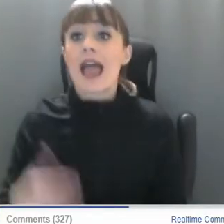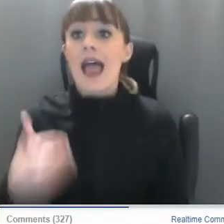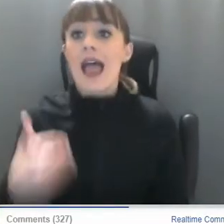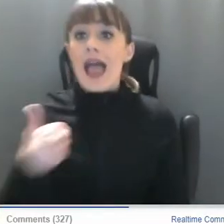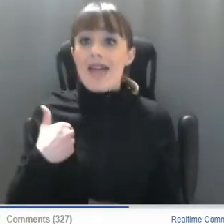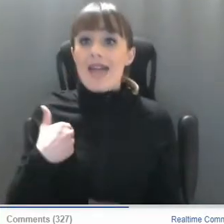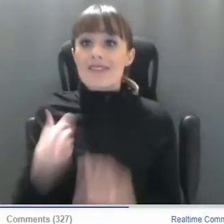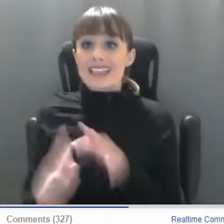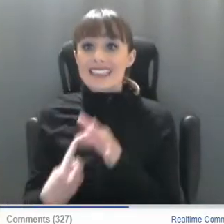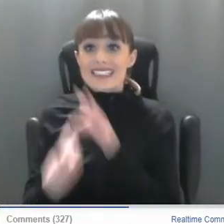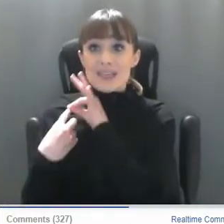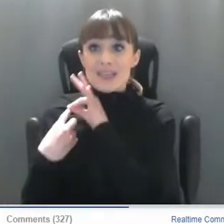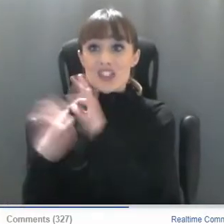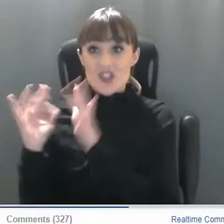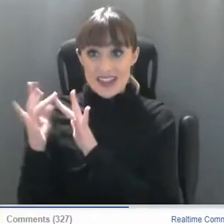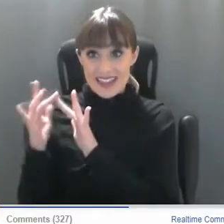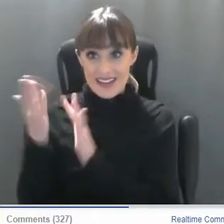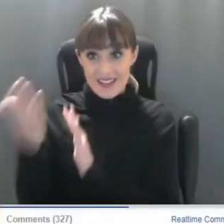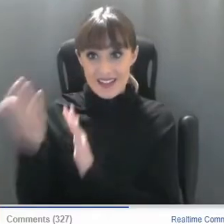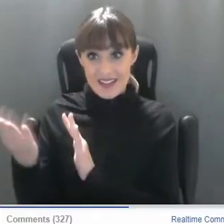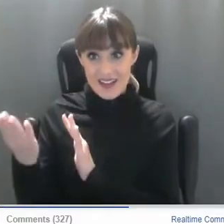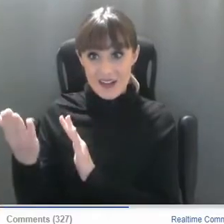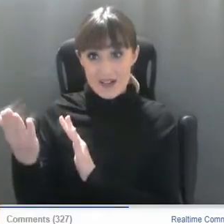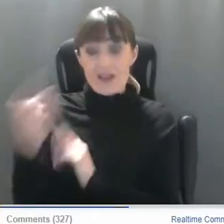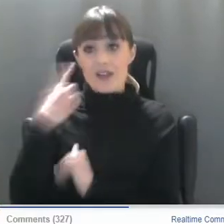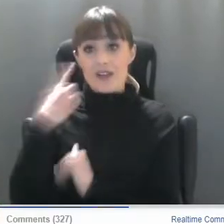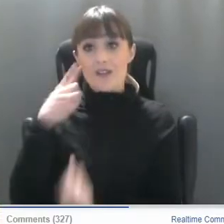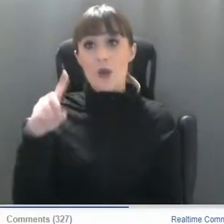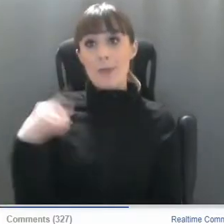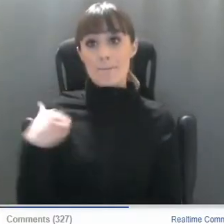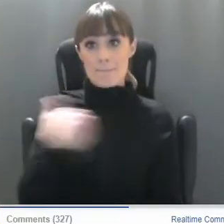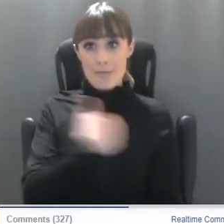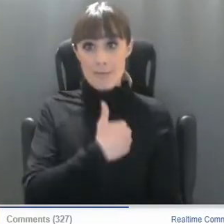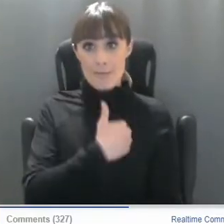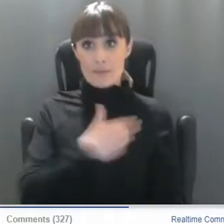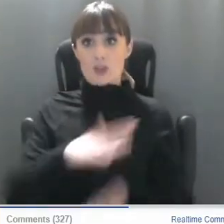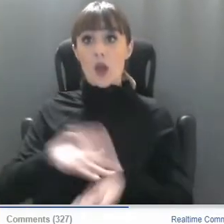website: hoglezoo.org. Reason being of course, members you don't need to pay, but